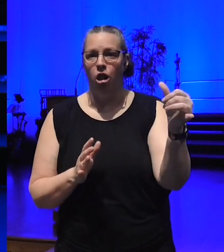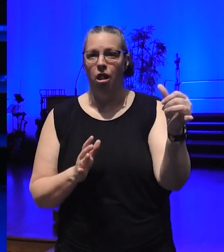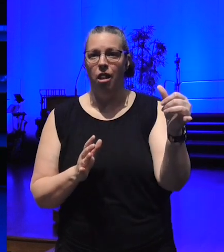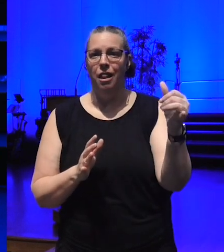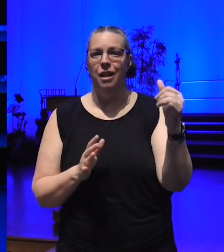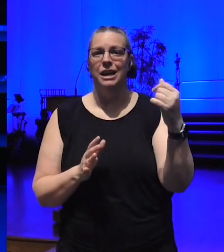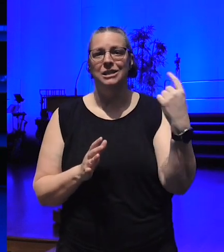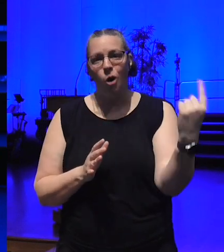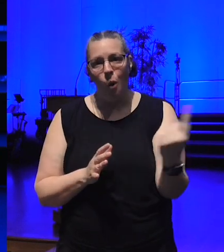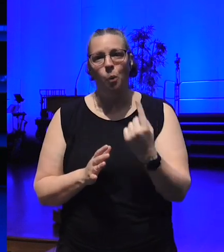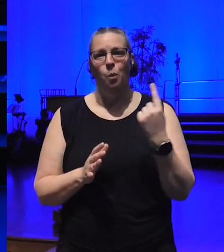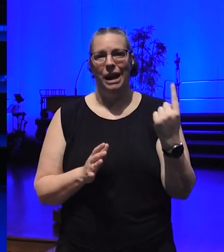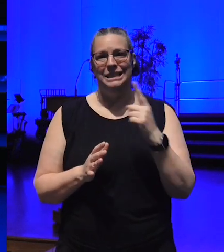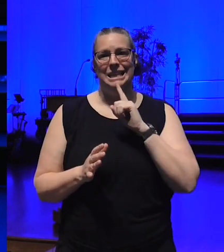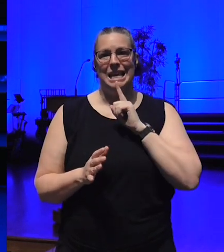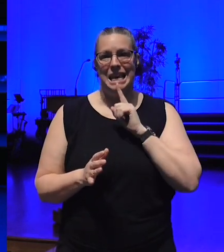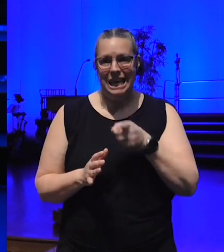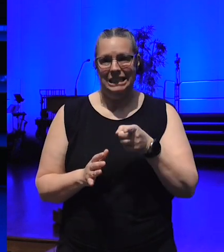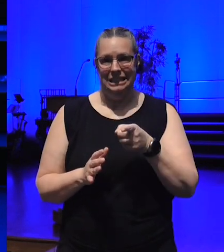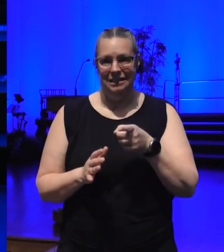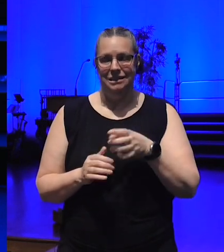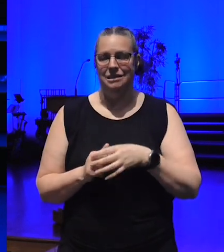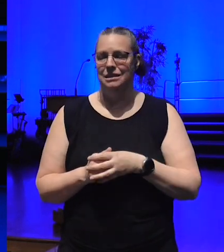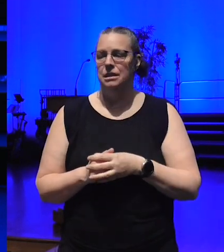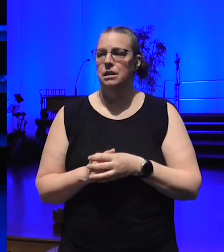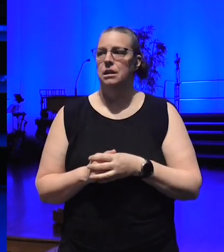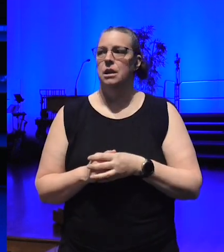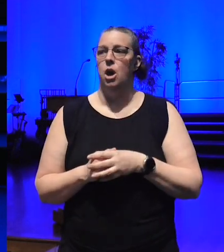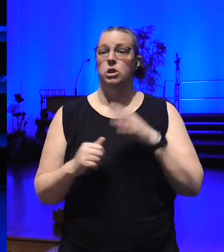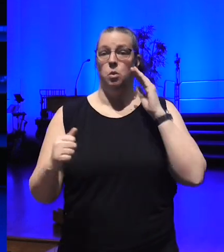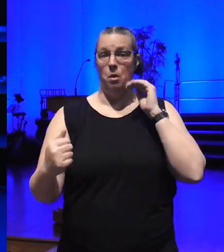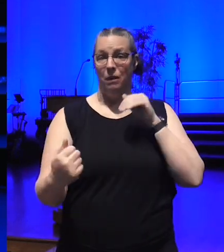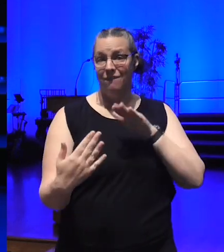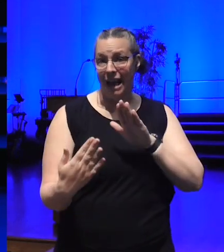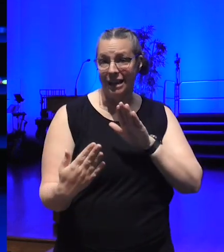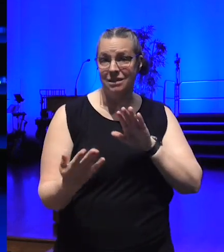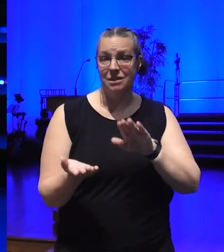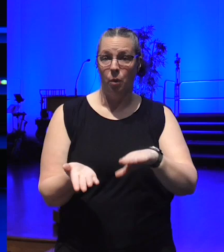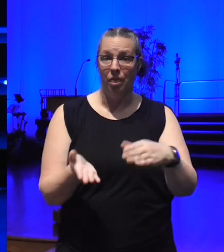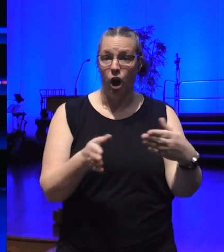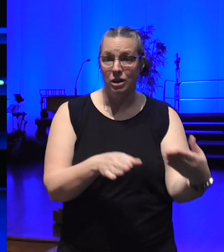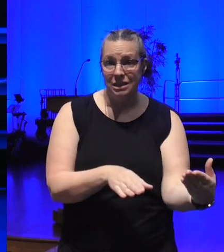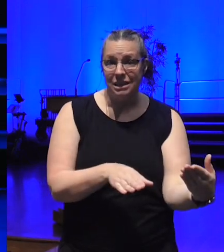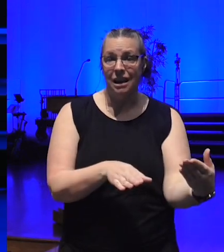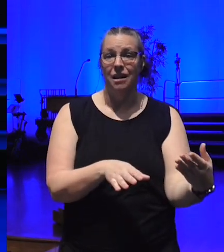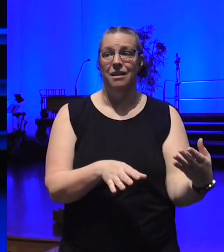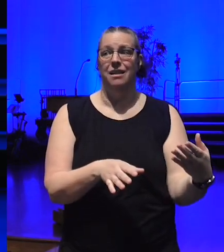is and in facing our own mortality or dealing with the mortality of those that we love it